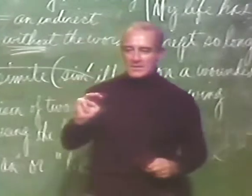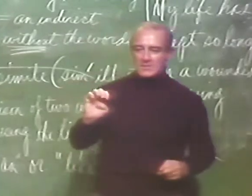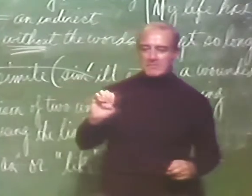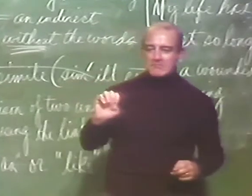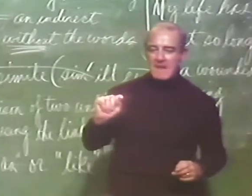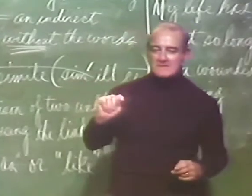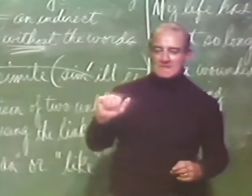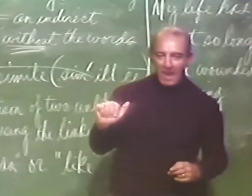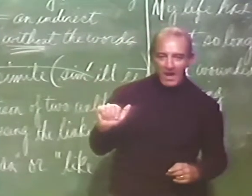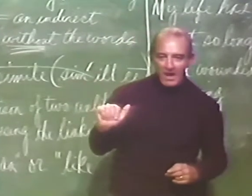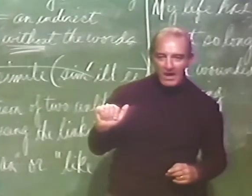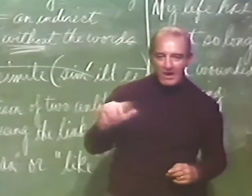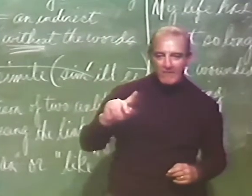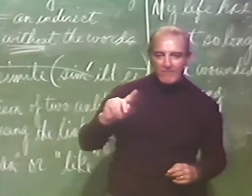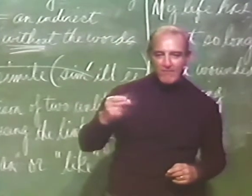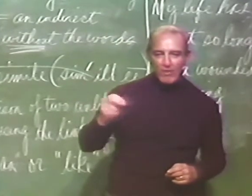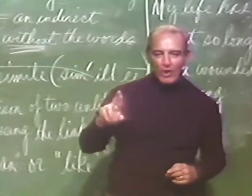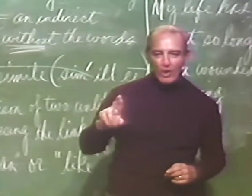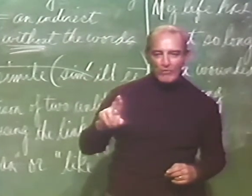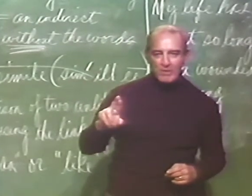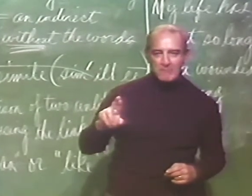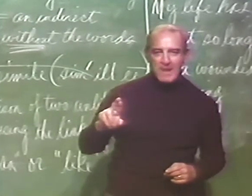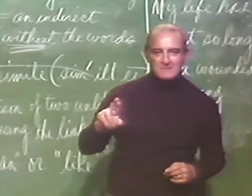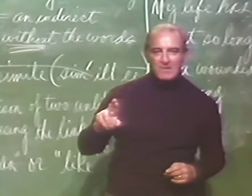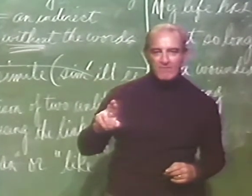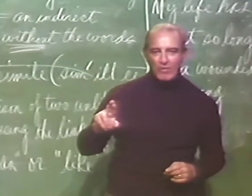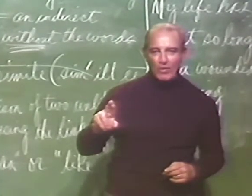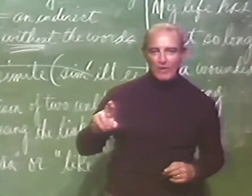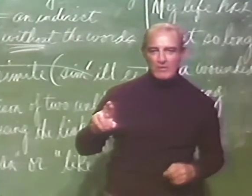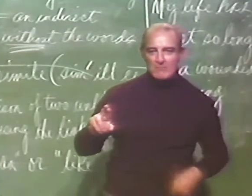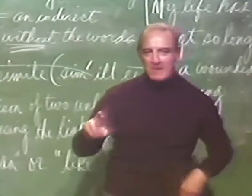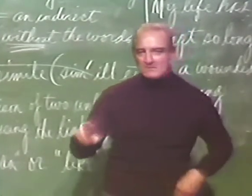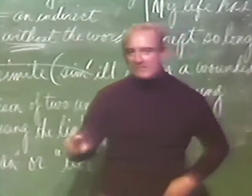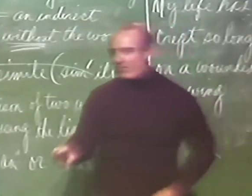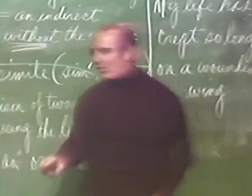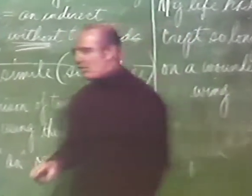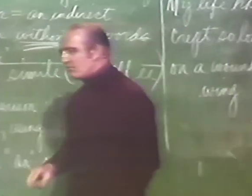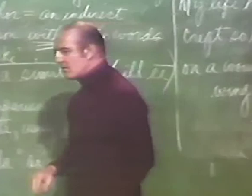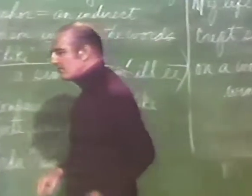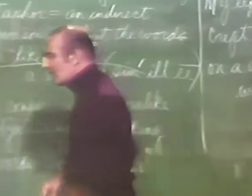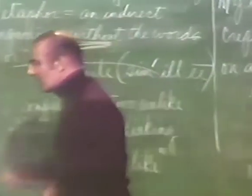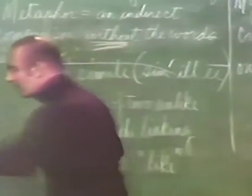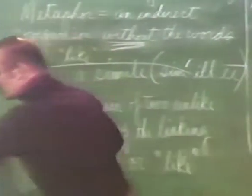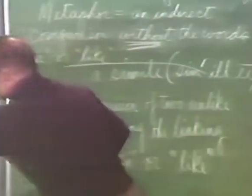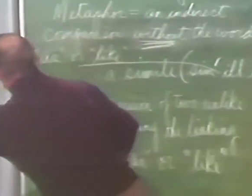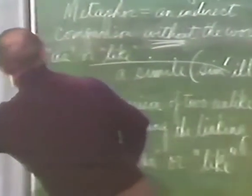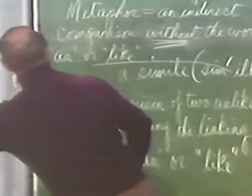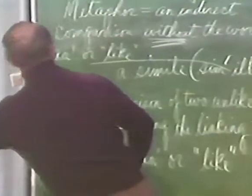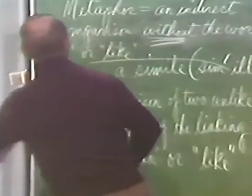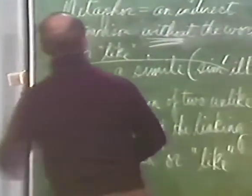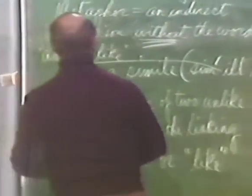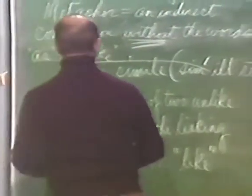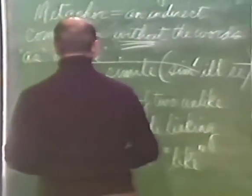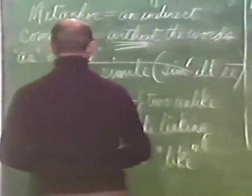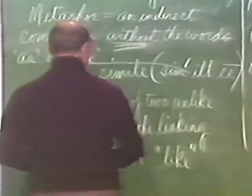THAT IS CALLED "META-PHOR," "METAPHOR, METAPHOR."